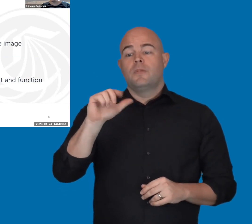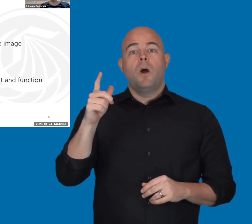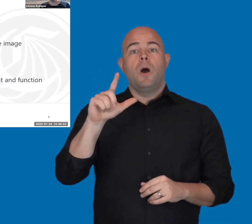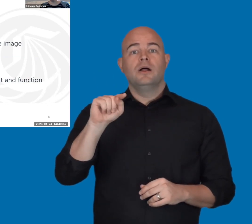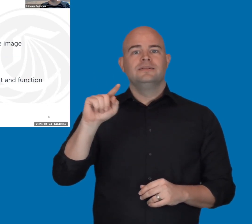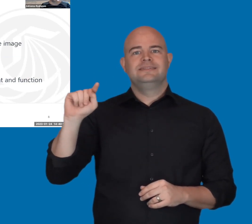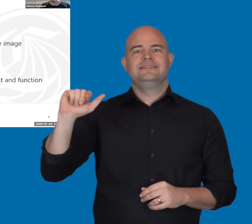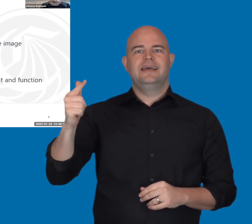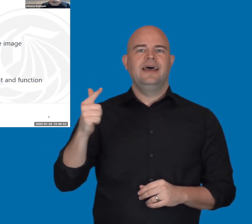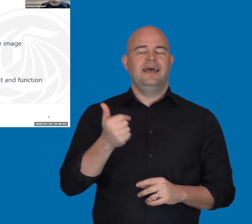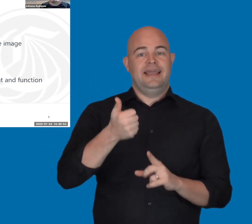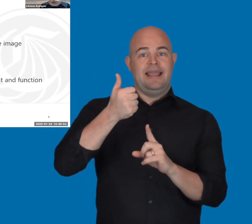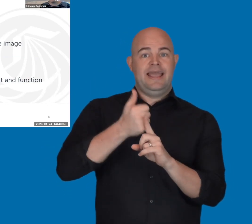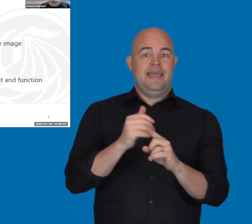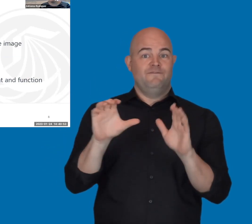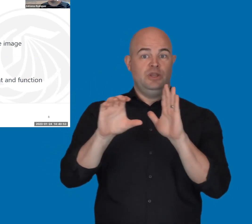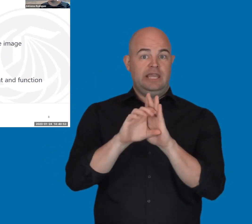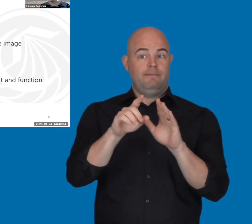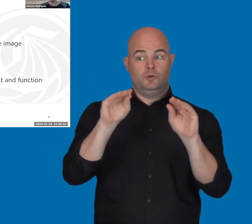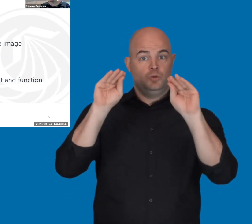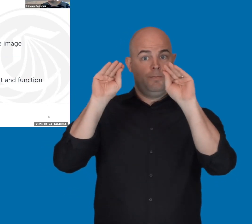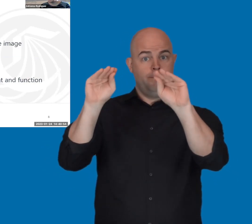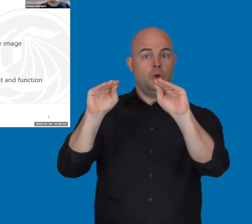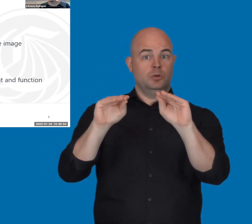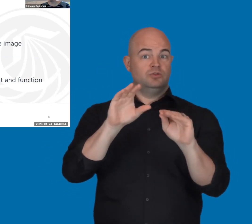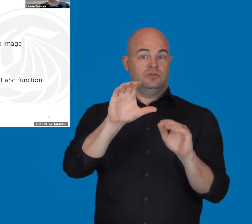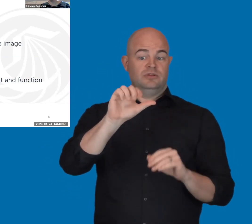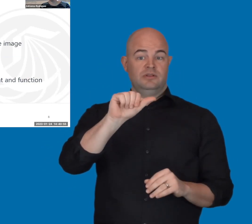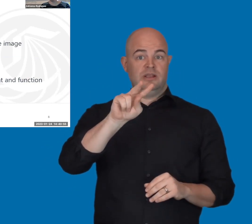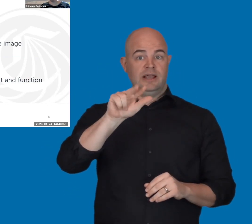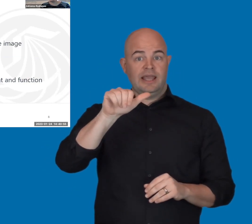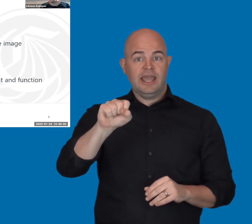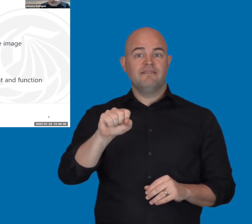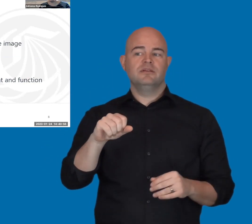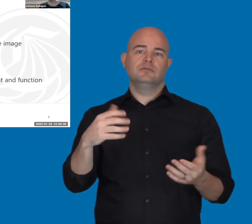Every image that you post to your Canvas page or to the web,